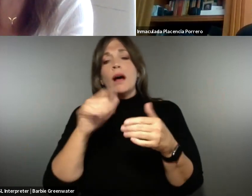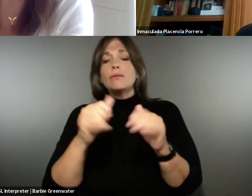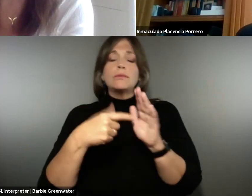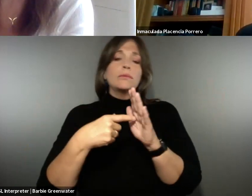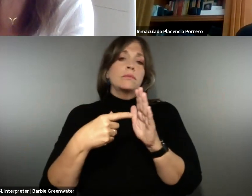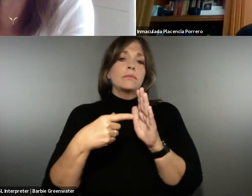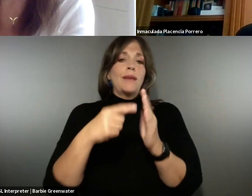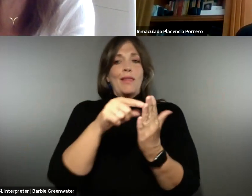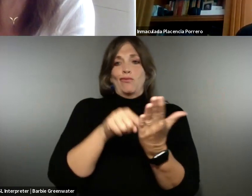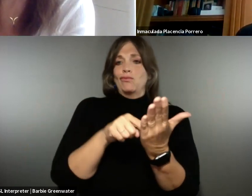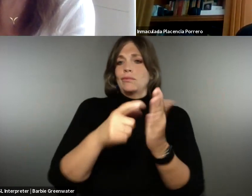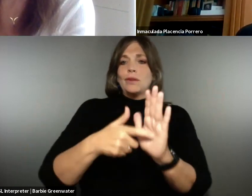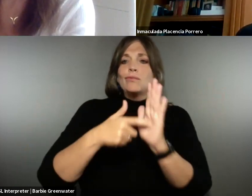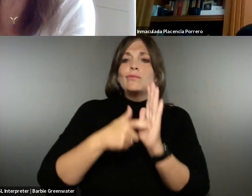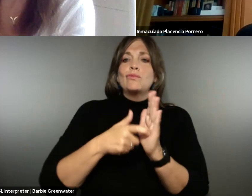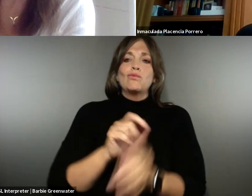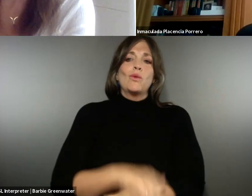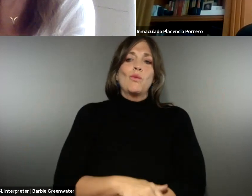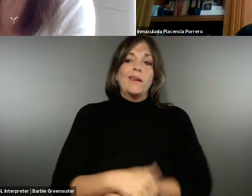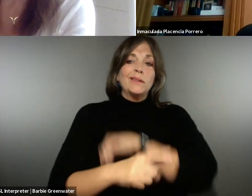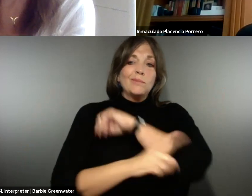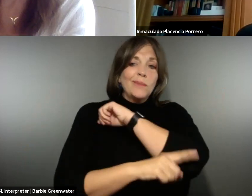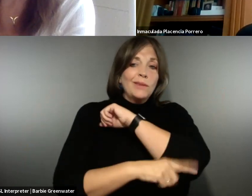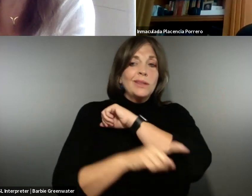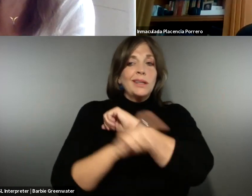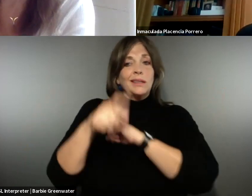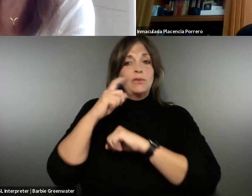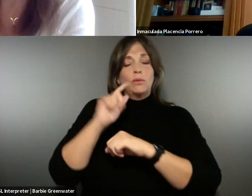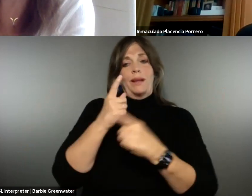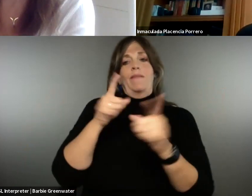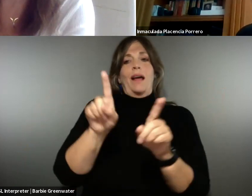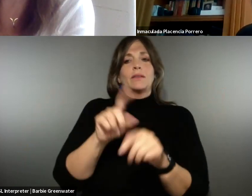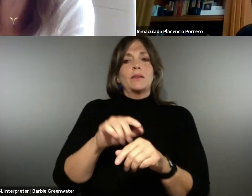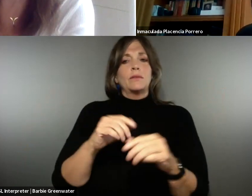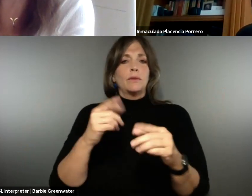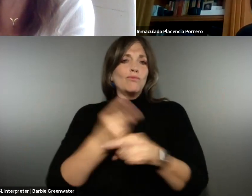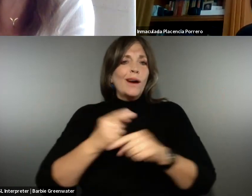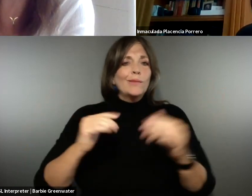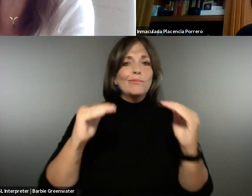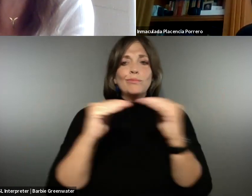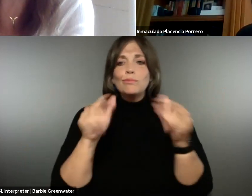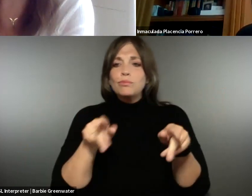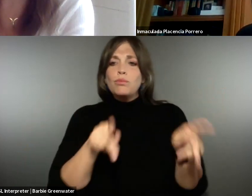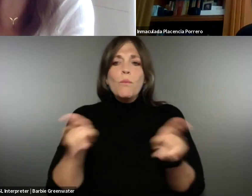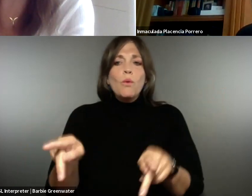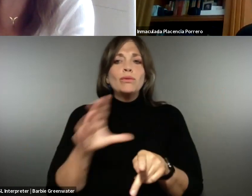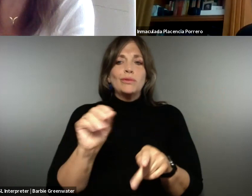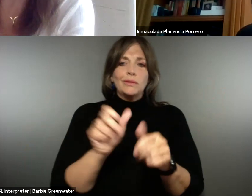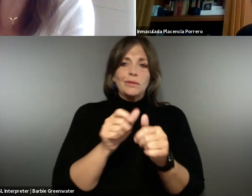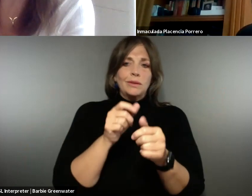dissituationive. The intention is if there is lack of compliance, the intention is to have free media selection, so that is products